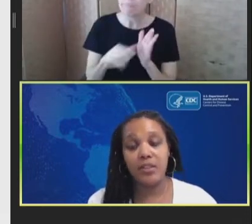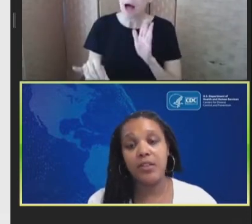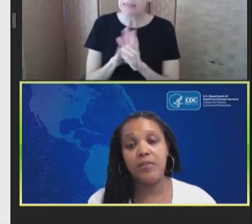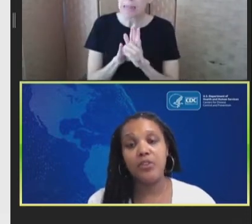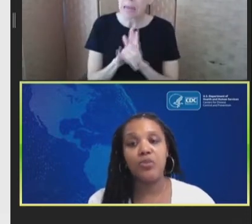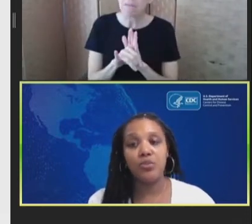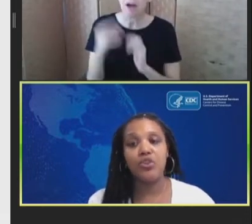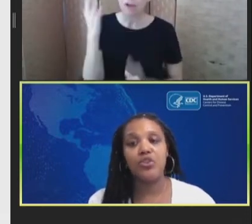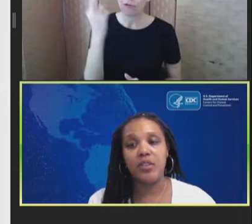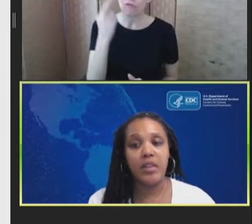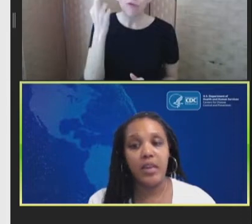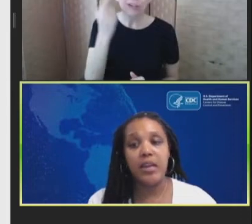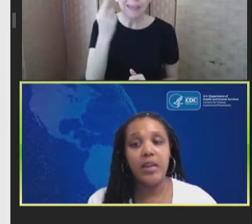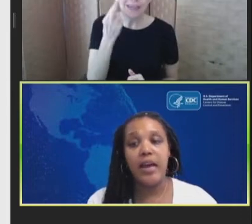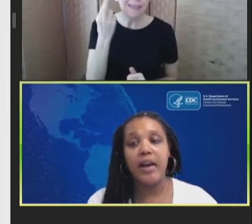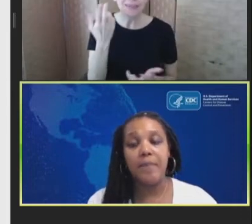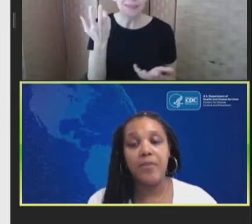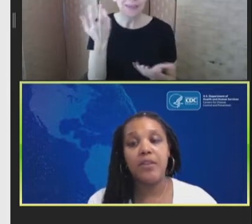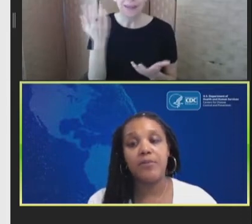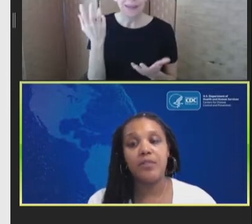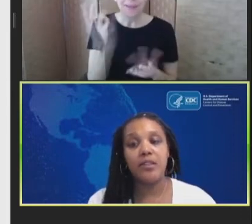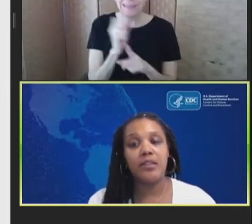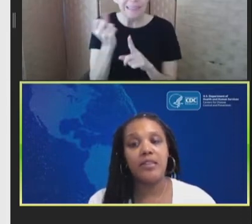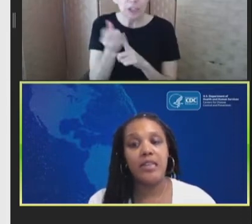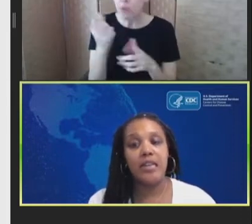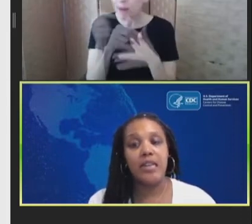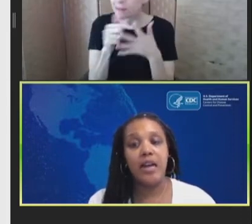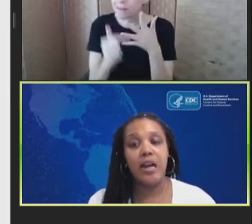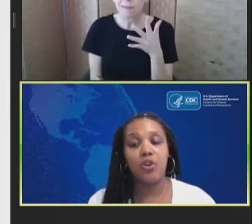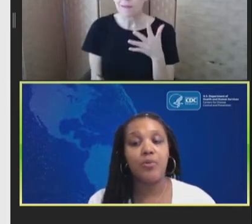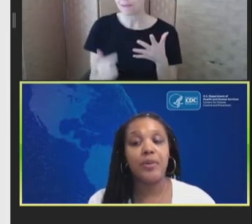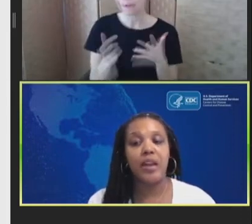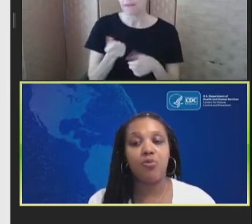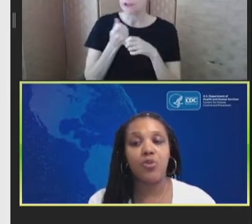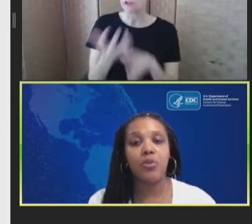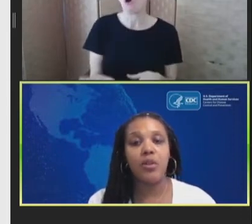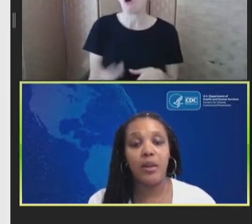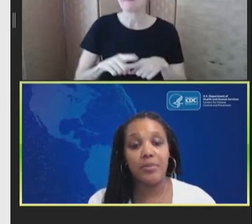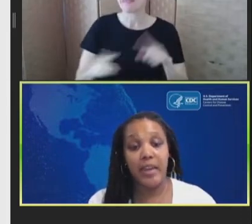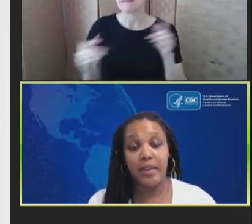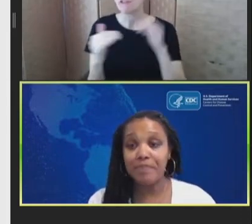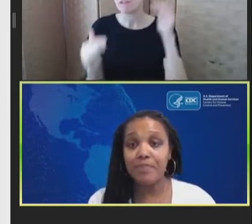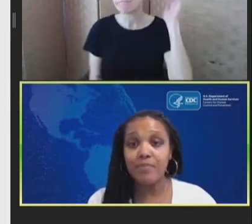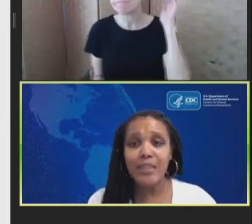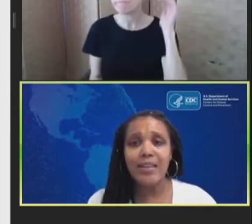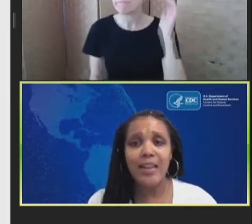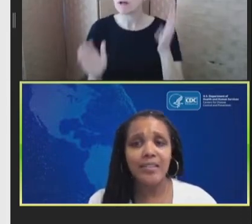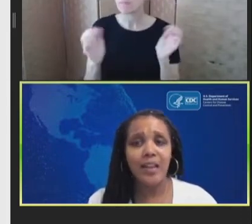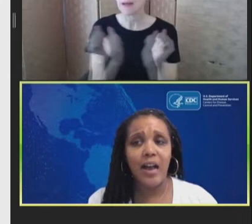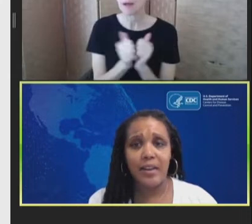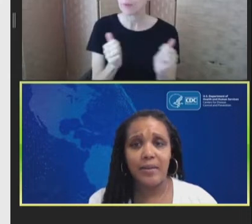of these individuals in which you're seeing the differences in urban and rural uptake. Next slide.